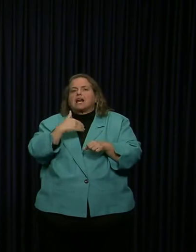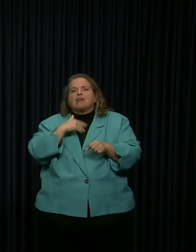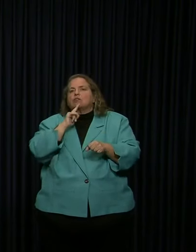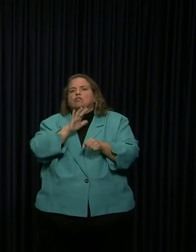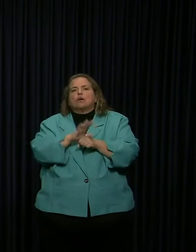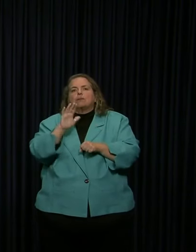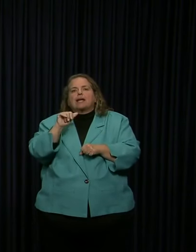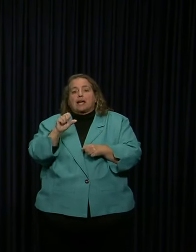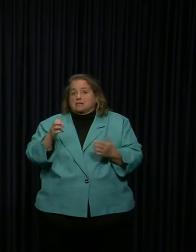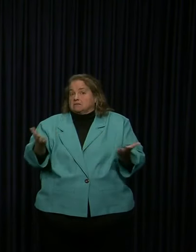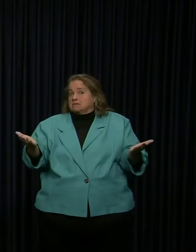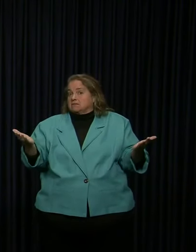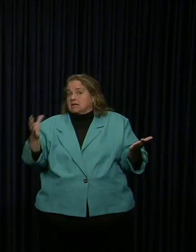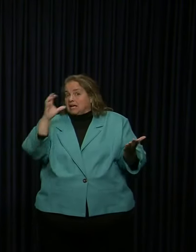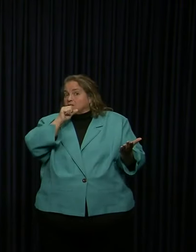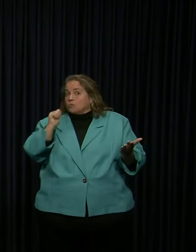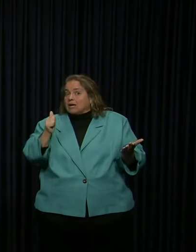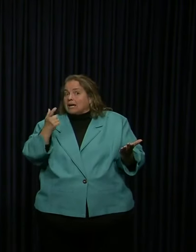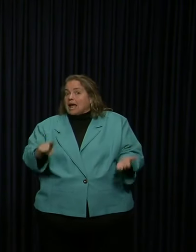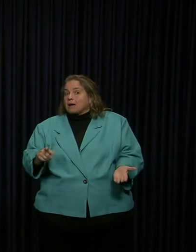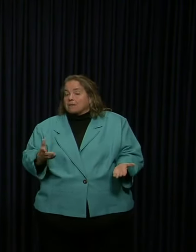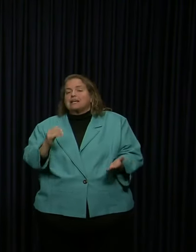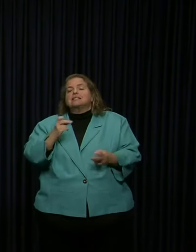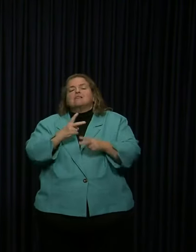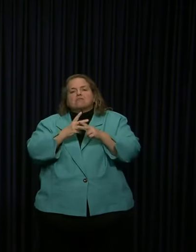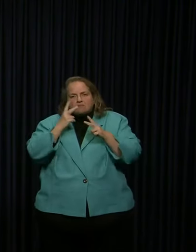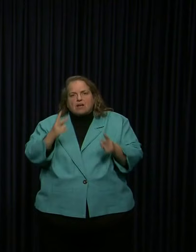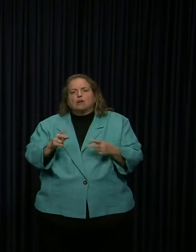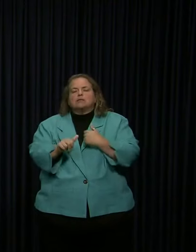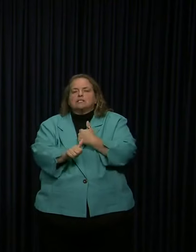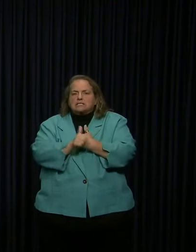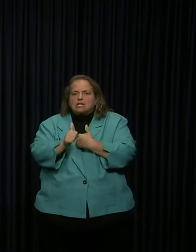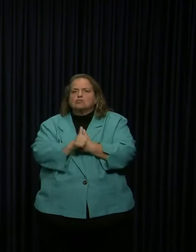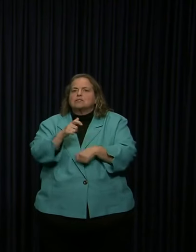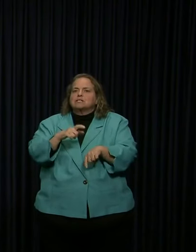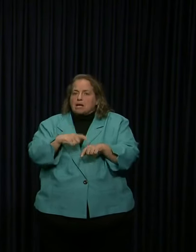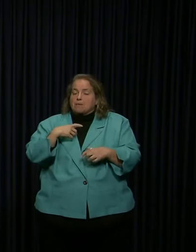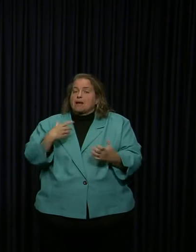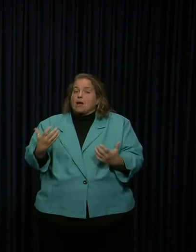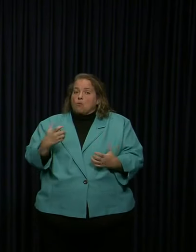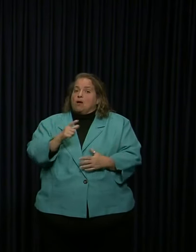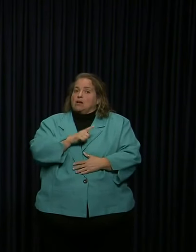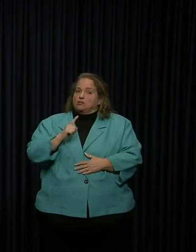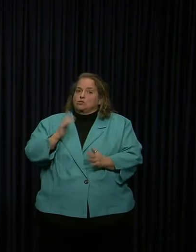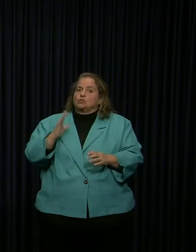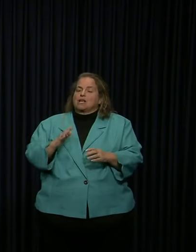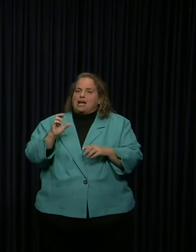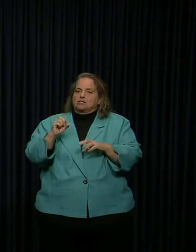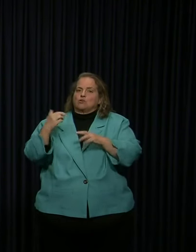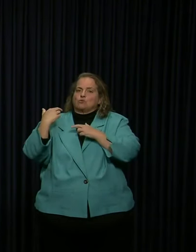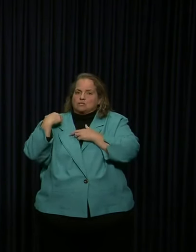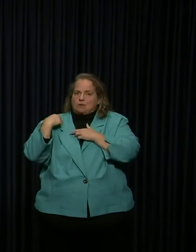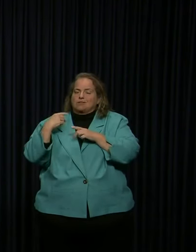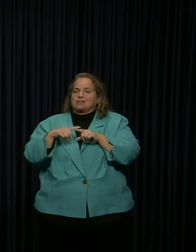PIECE? THANK YOU, GOVERNOR, AND THANK YOU FOR THE QUESTION. SO THERE WILL BE KROGER CLINICIANS SUPERVISING EVERYONE